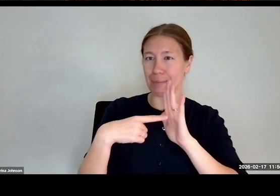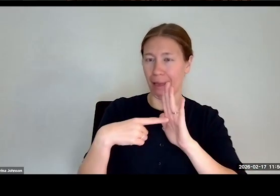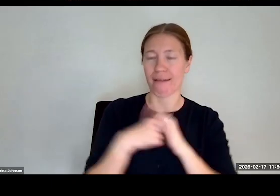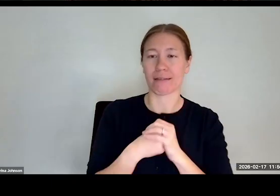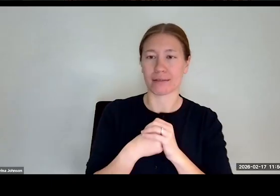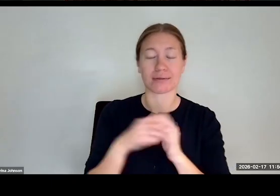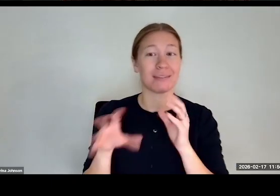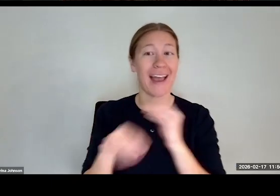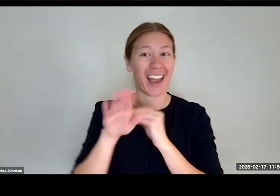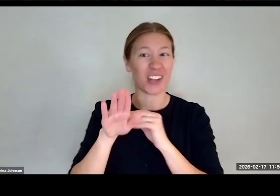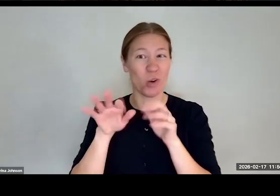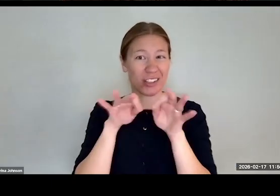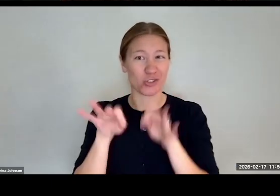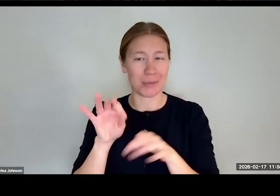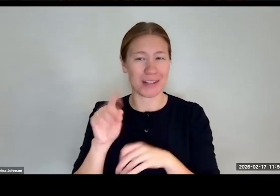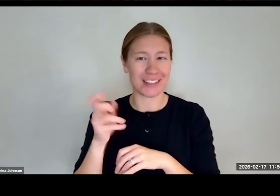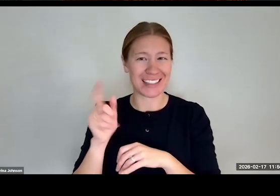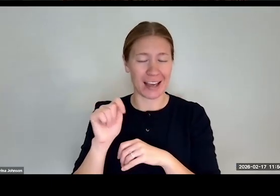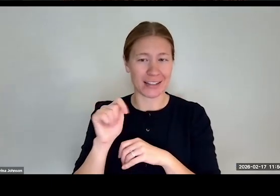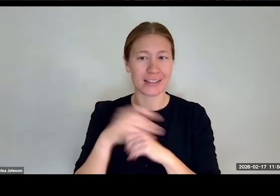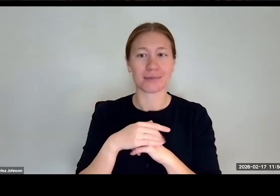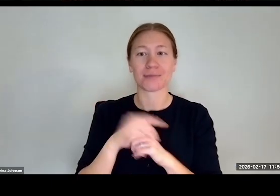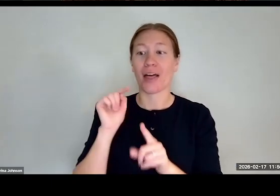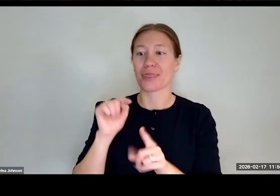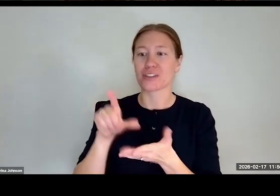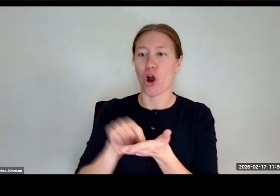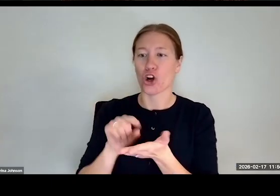and this is linking out to an article with 22 facts about squirrels.